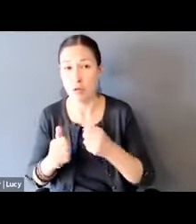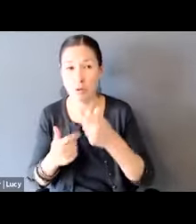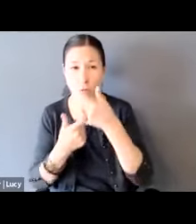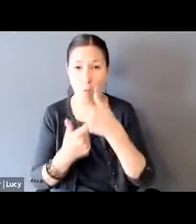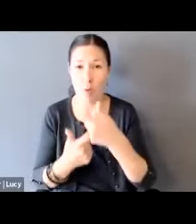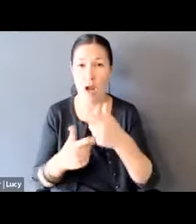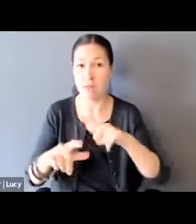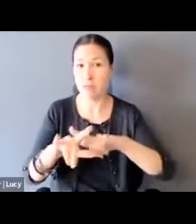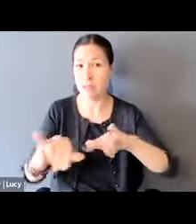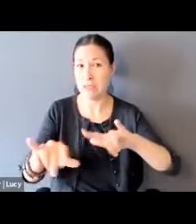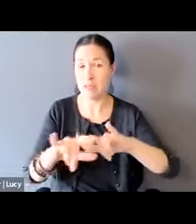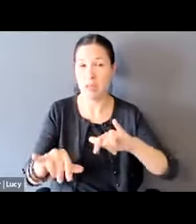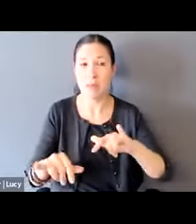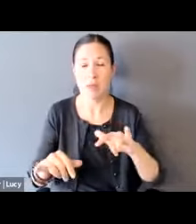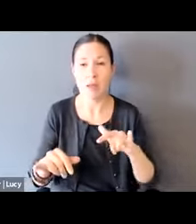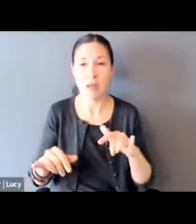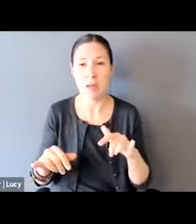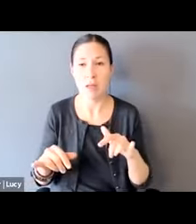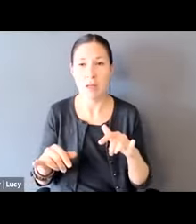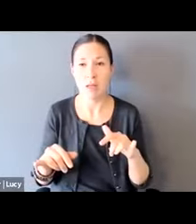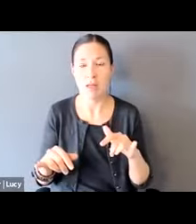you are there with each other.